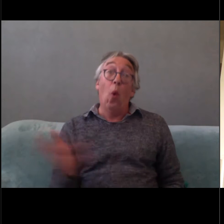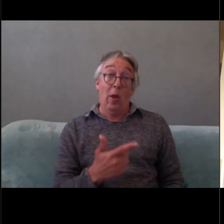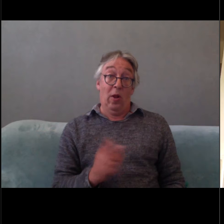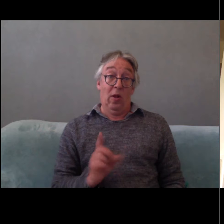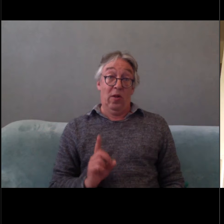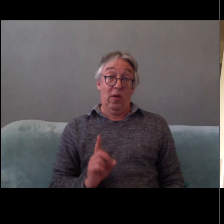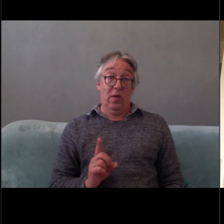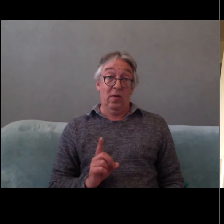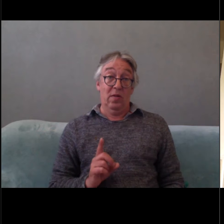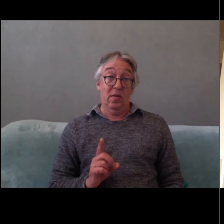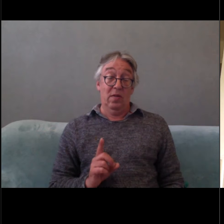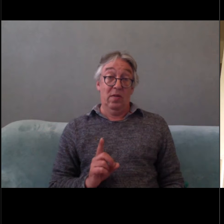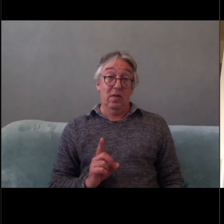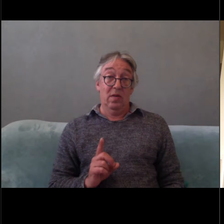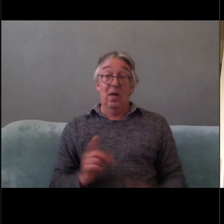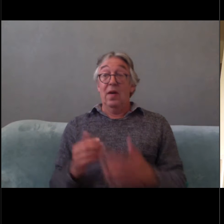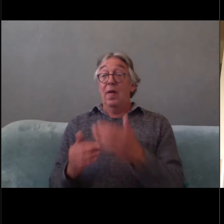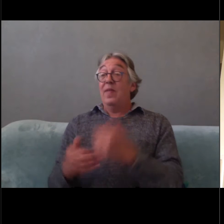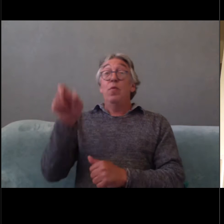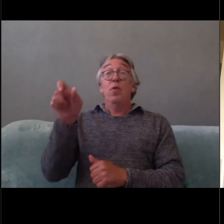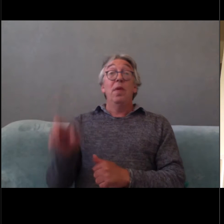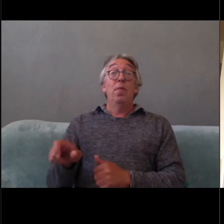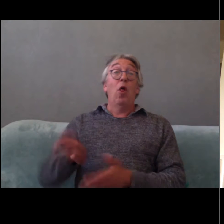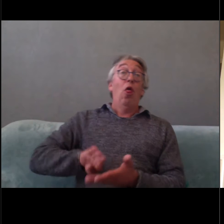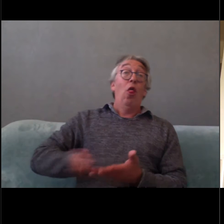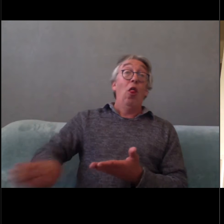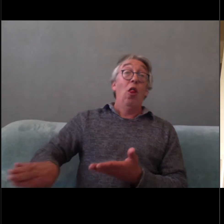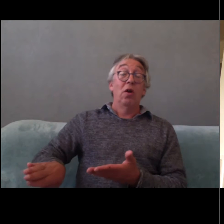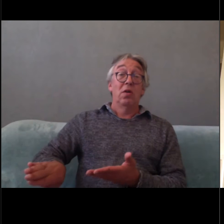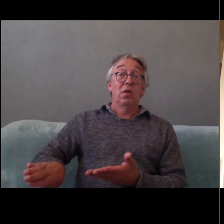their families shouldn't be left behind, shouldn't be left out.